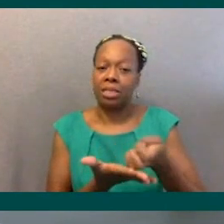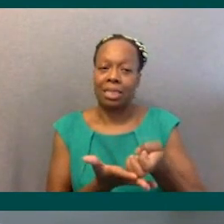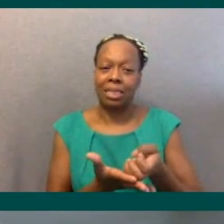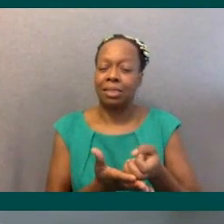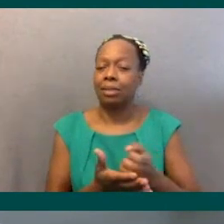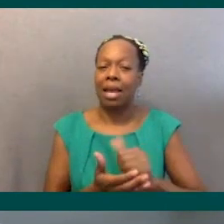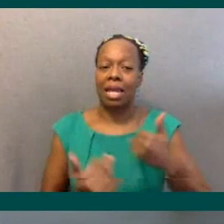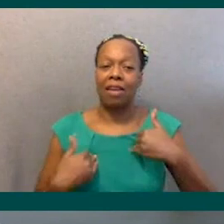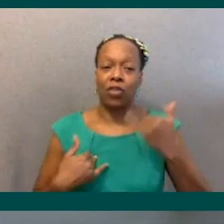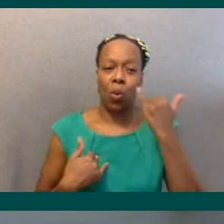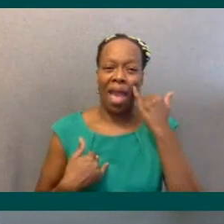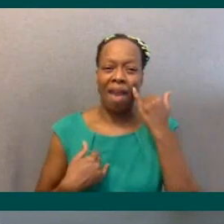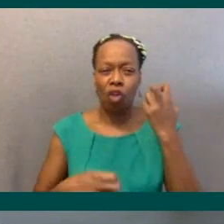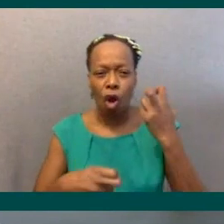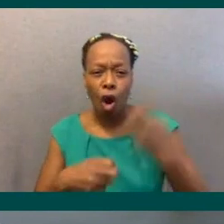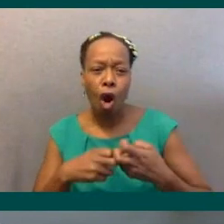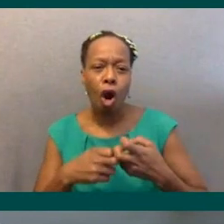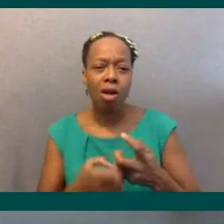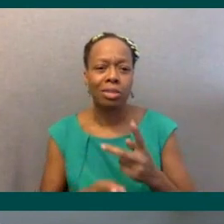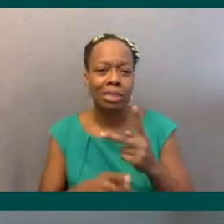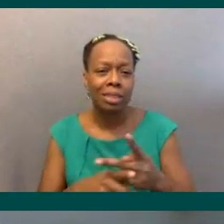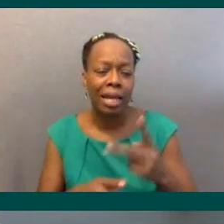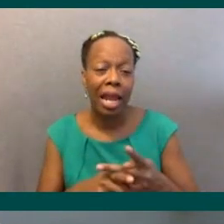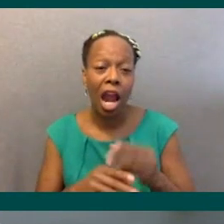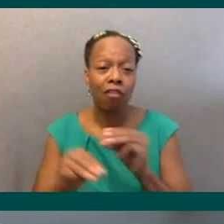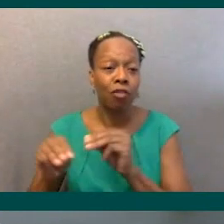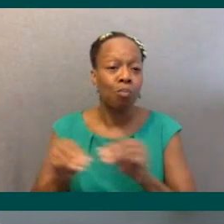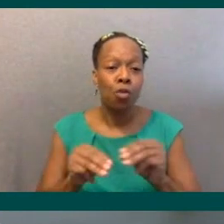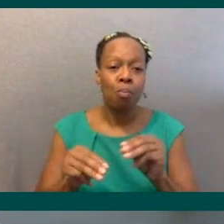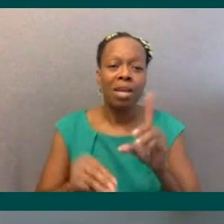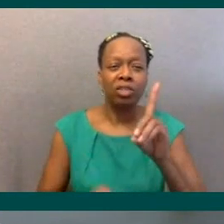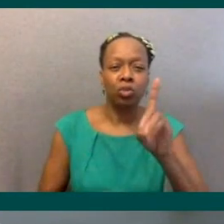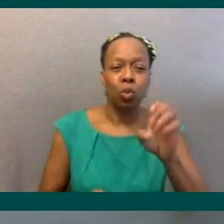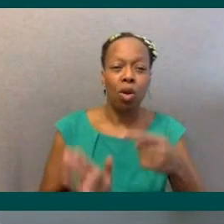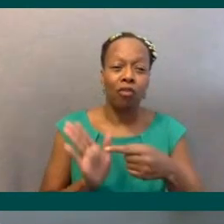that's very difficult to treat like dystonia or ataxia.